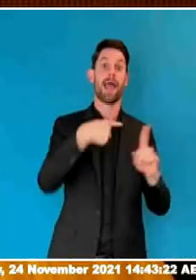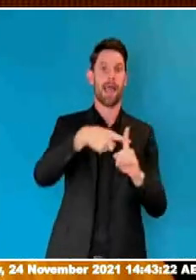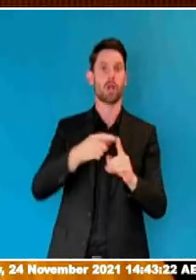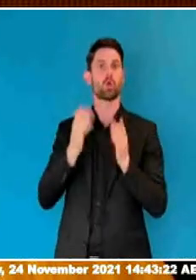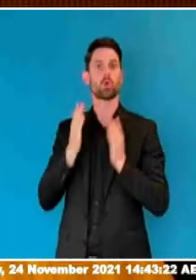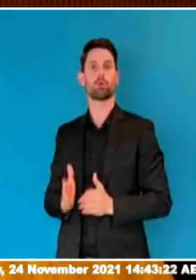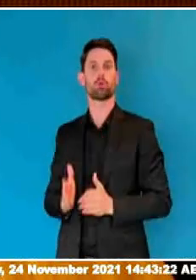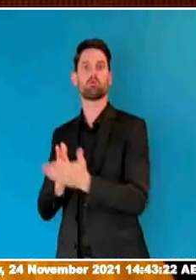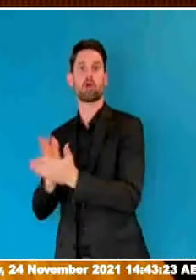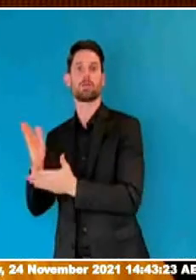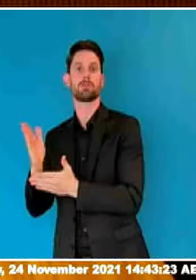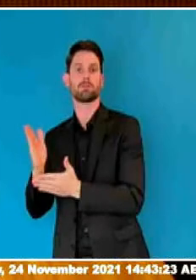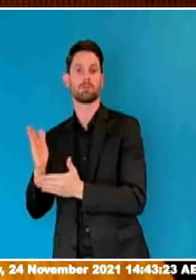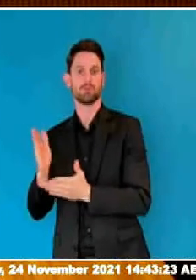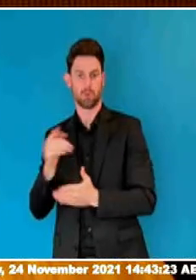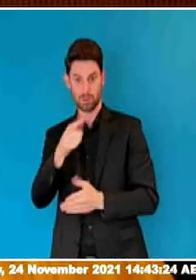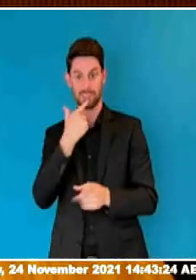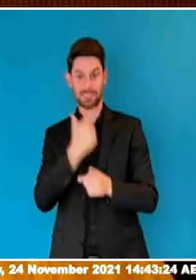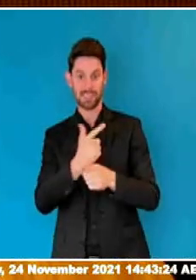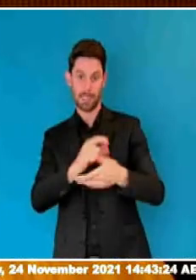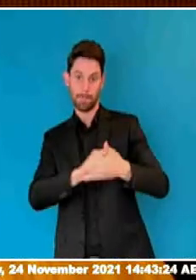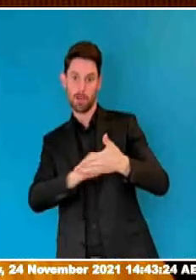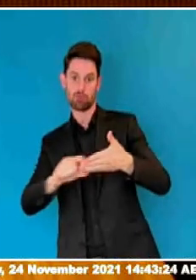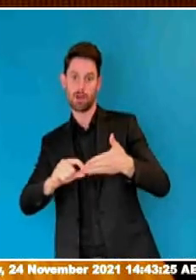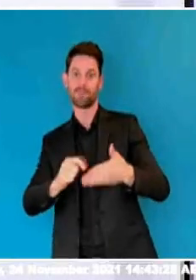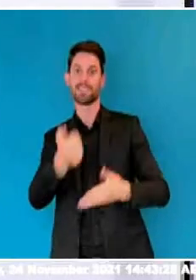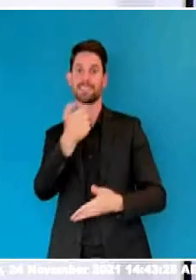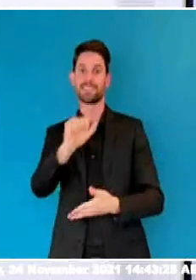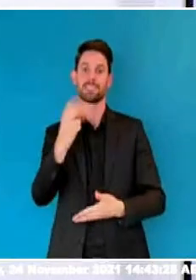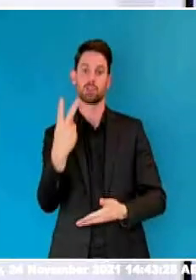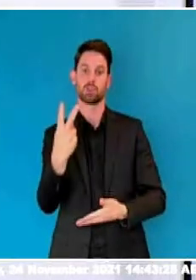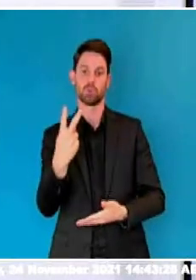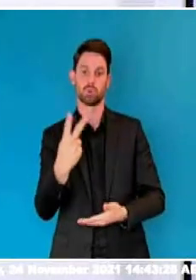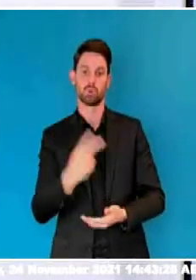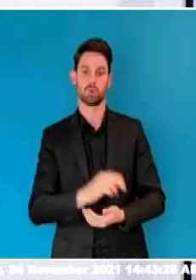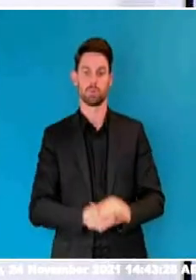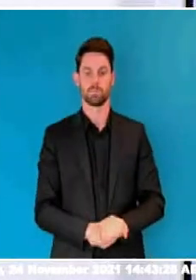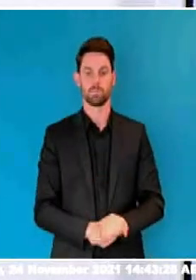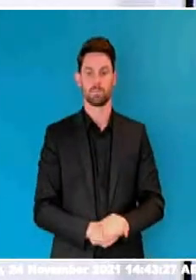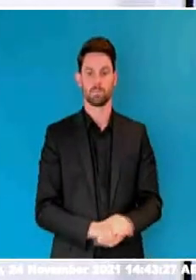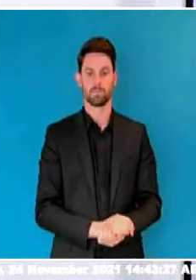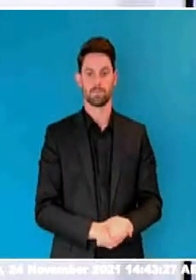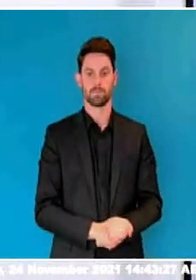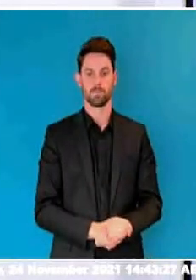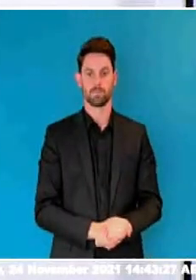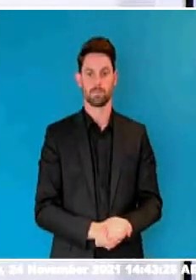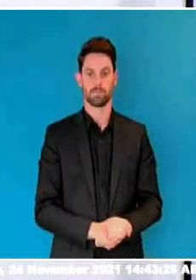activities. It's paragraph 62, if you need to look at your statement. Yes, that is correct.